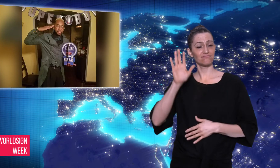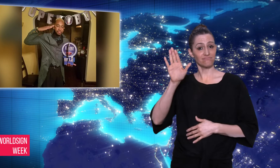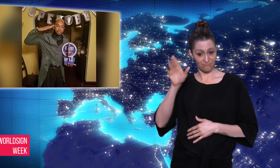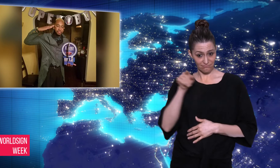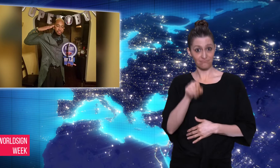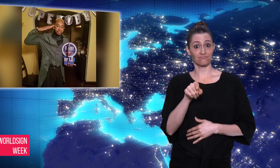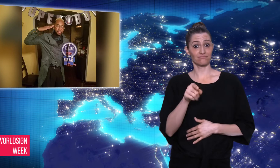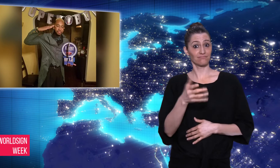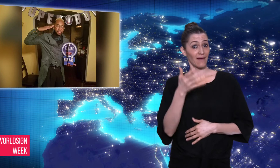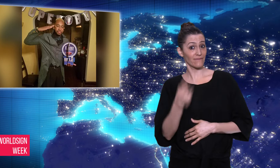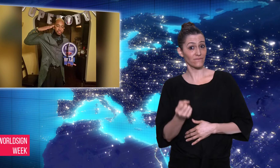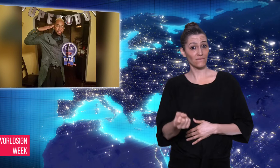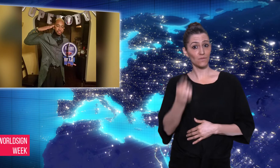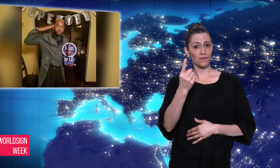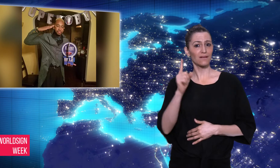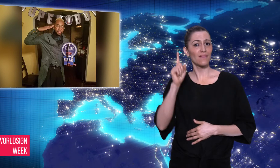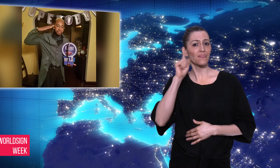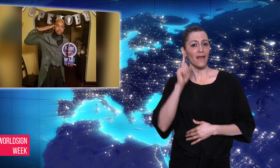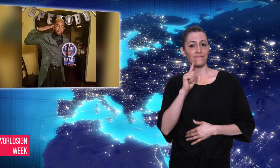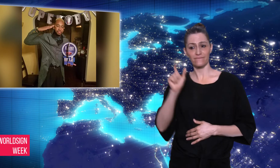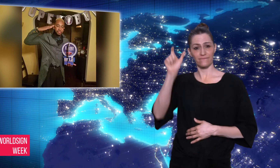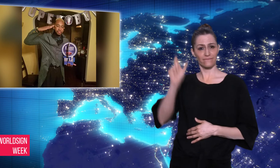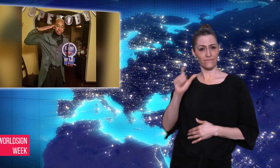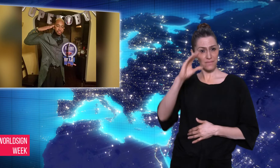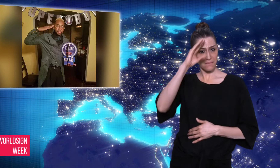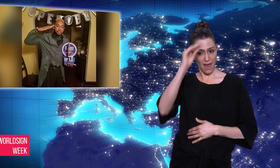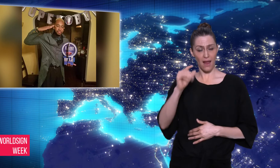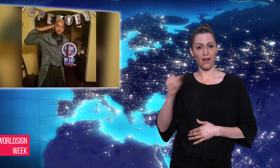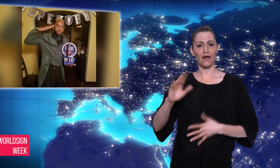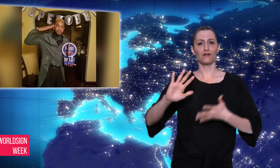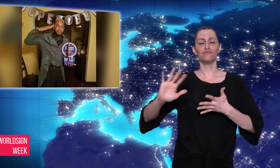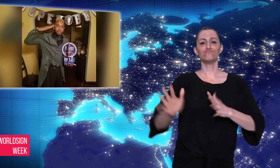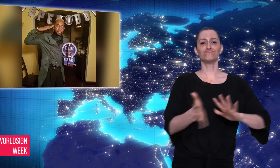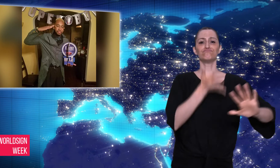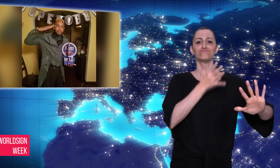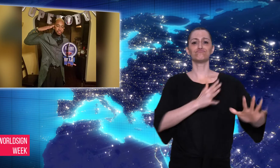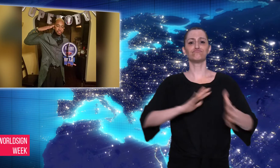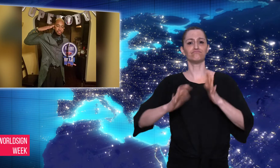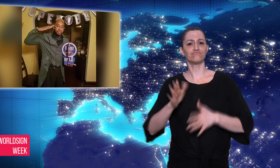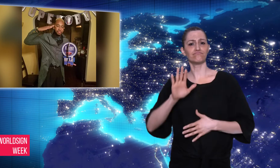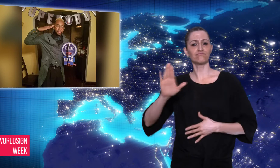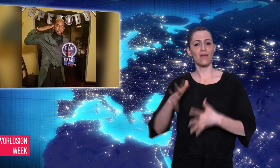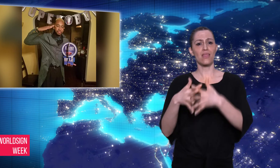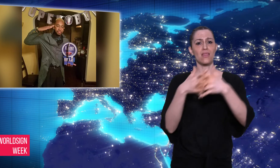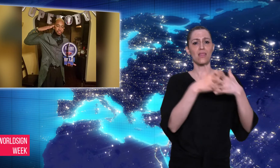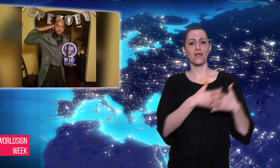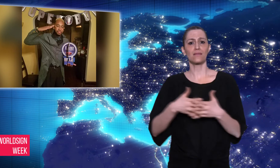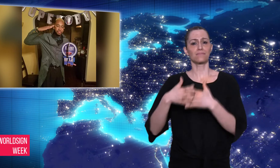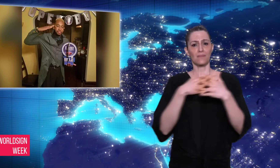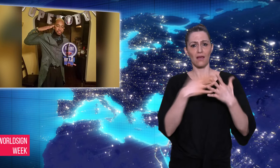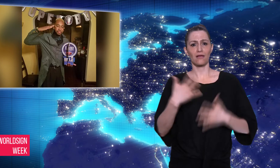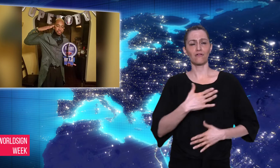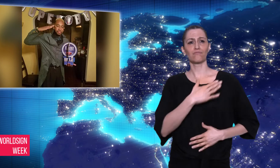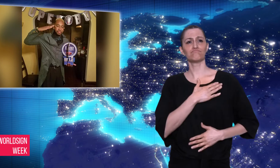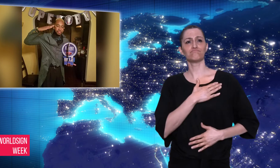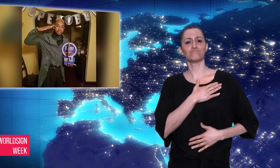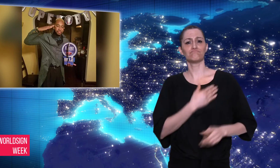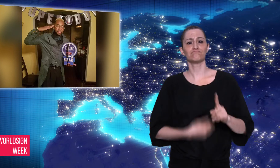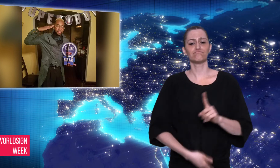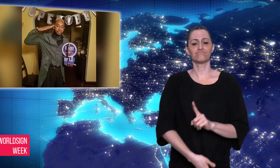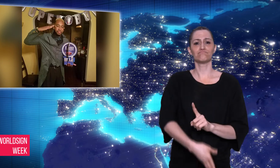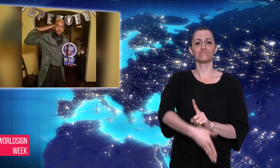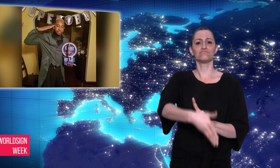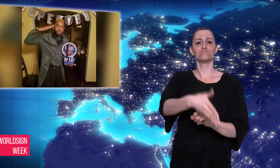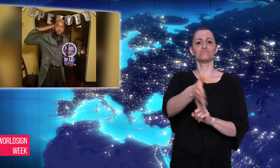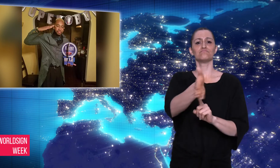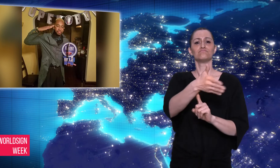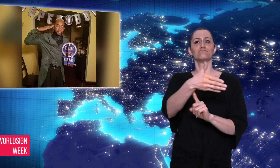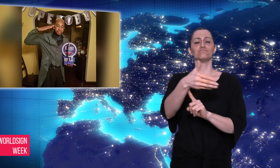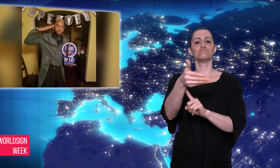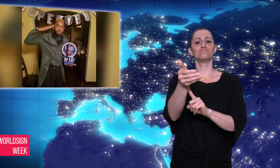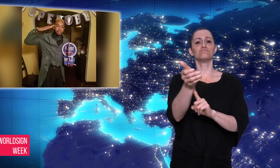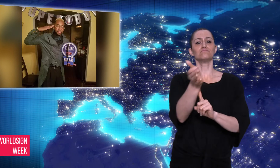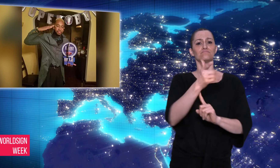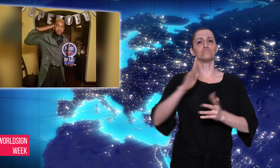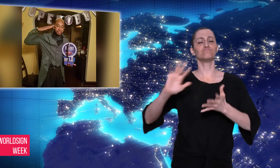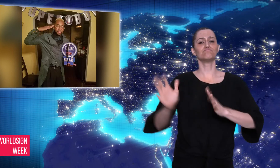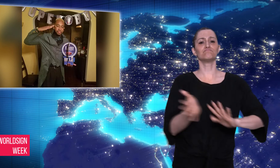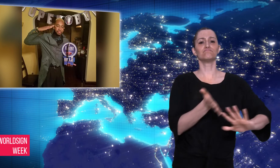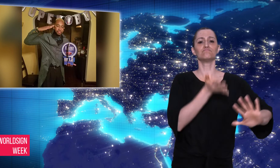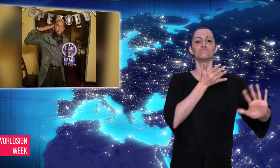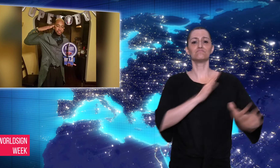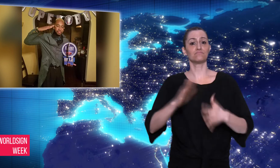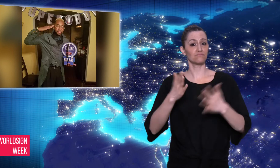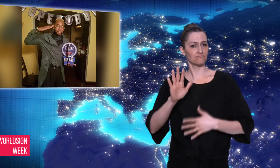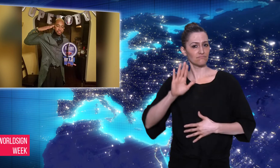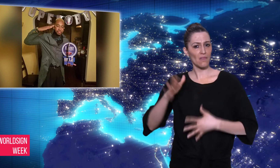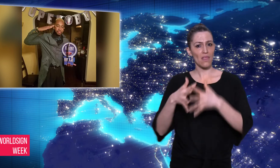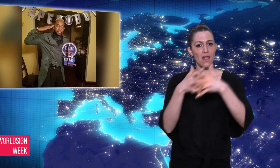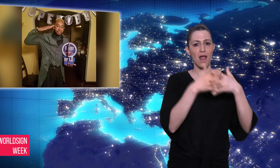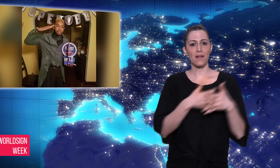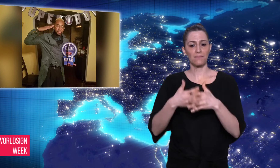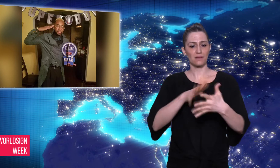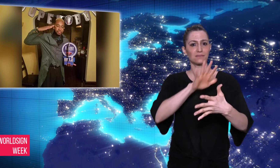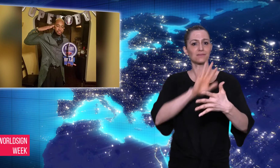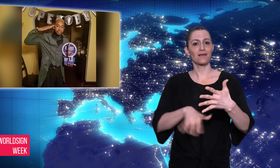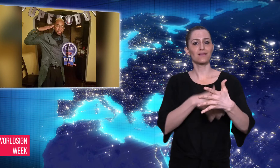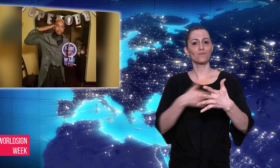Deaf man performing the United States National Anthem in